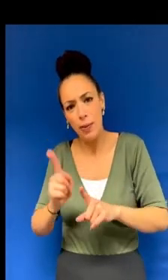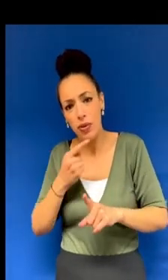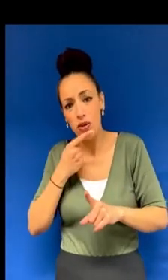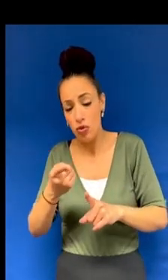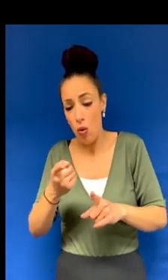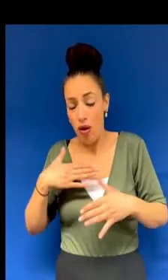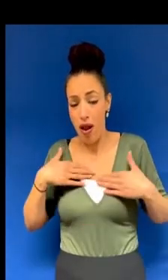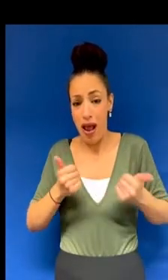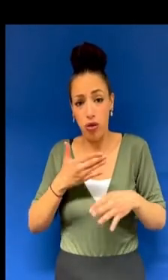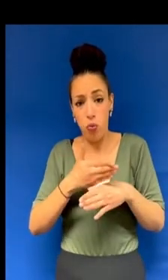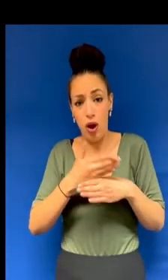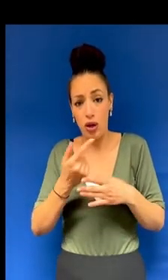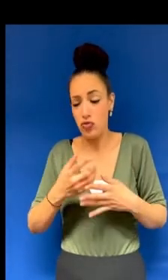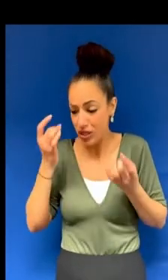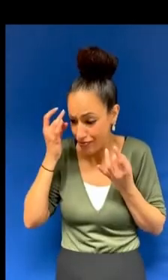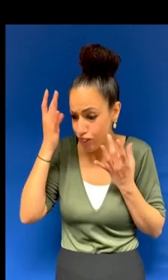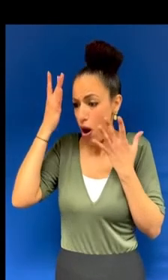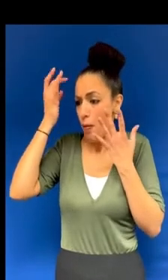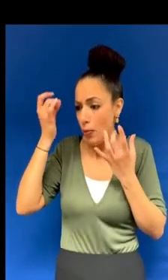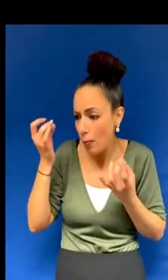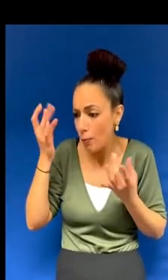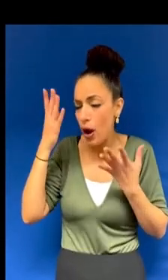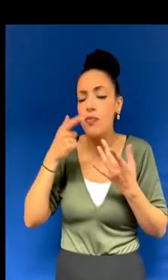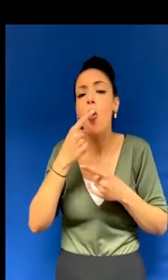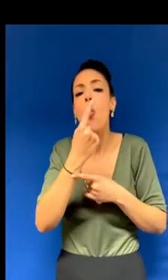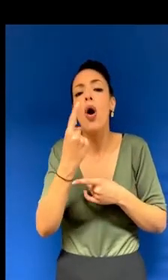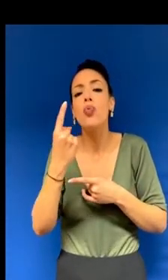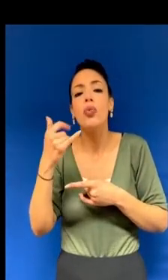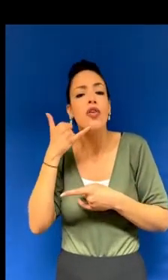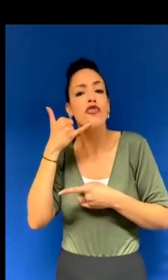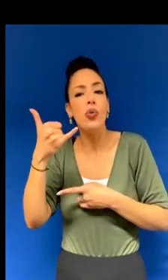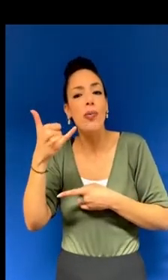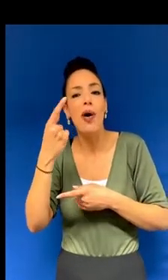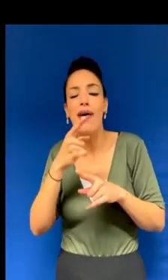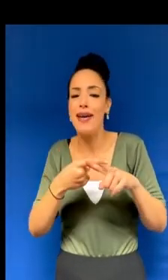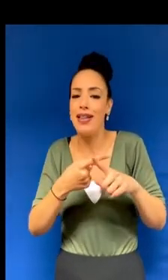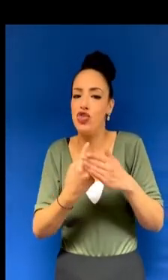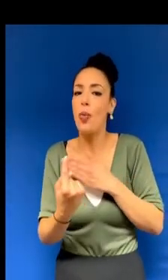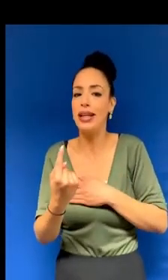in accessible ways, and then translated into different languages, how that affects people. The